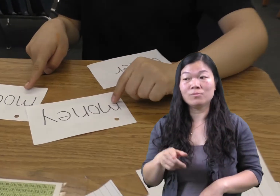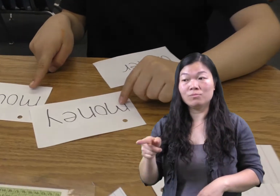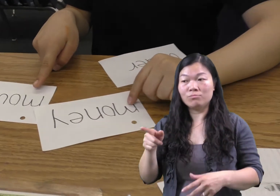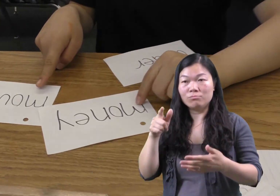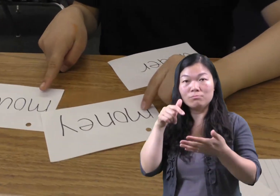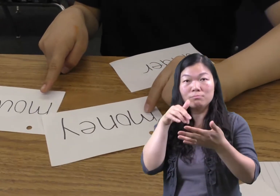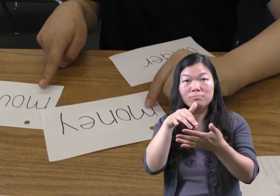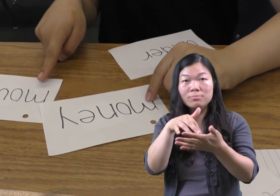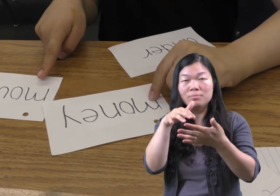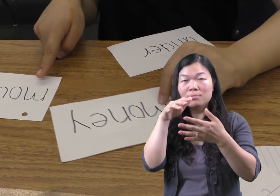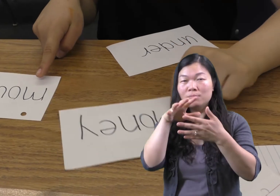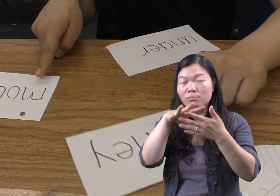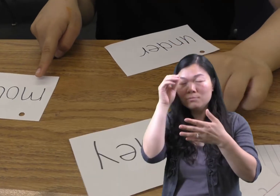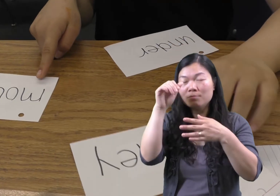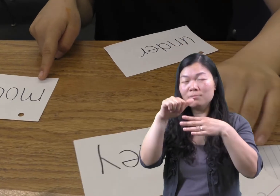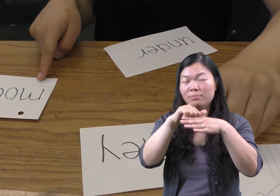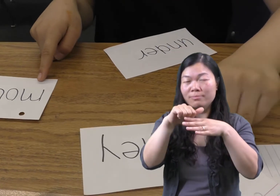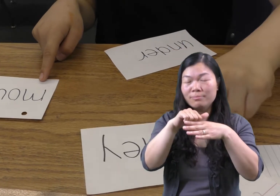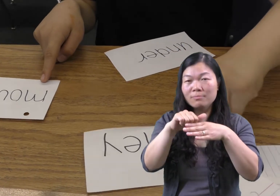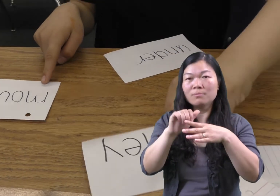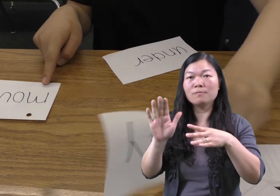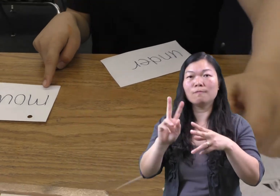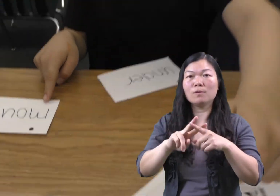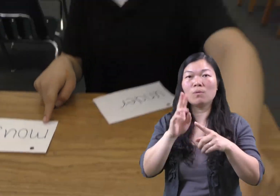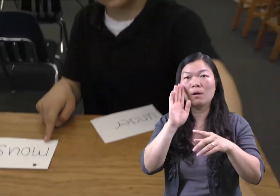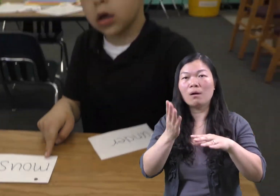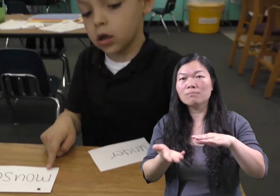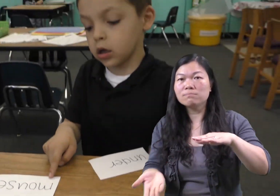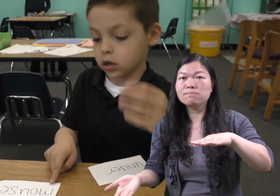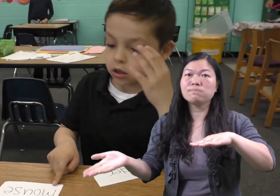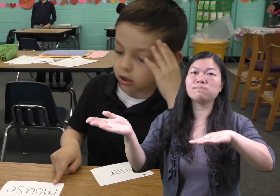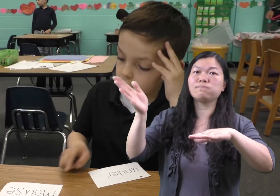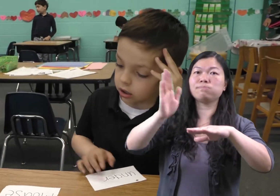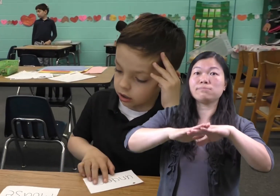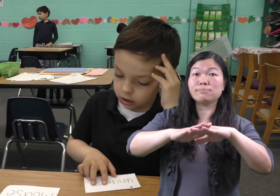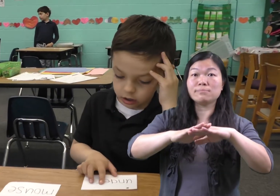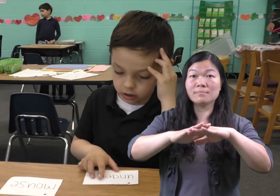With consistent practice their vocabulary will drastically increase,